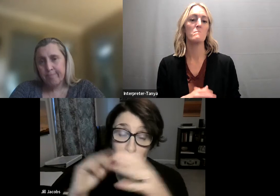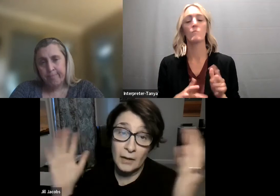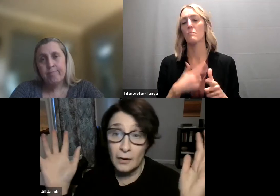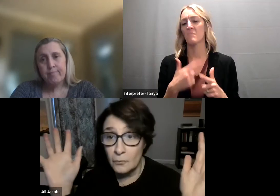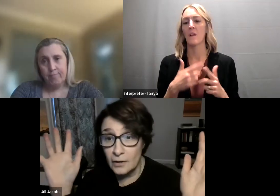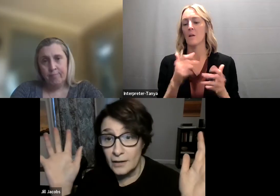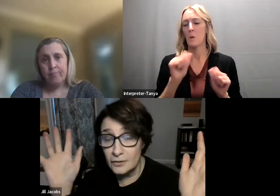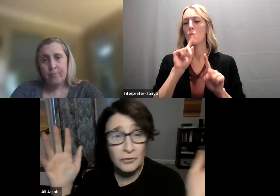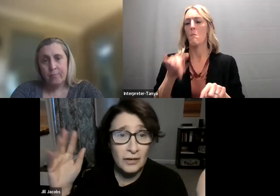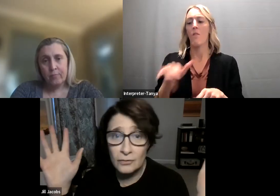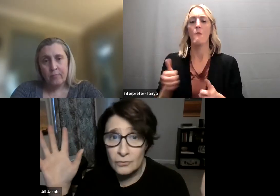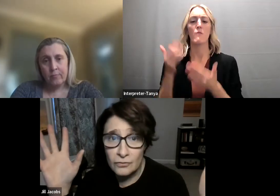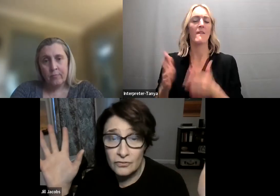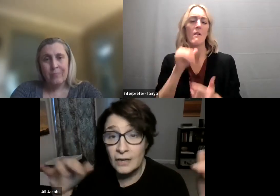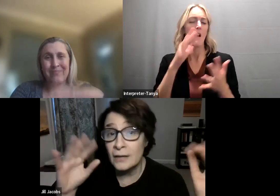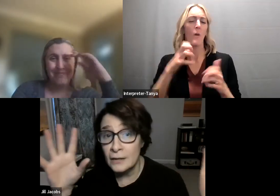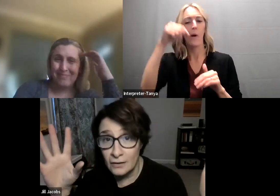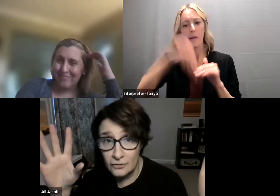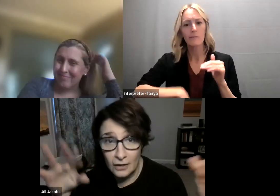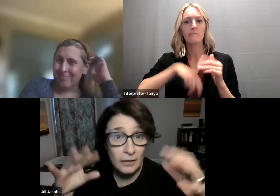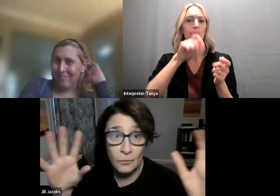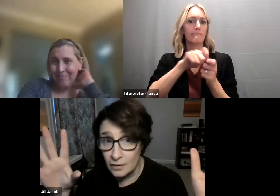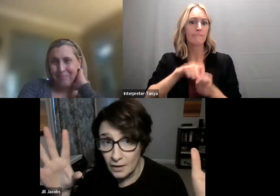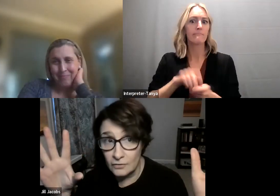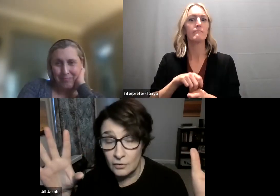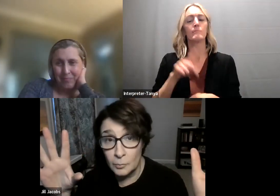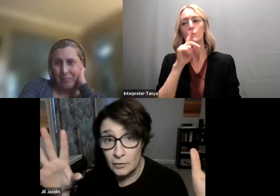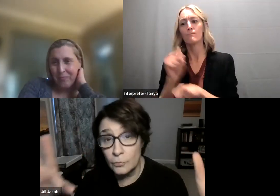I don't want to get into a ticks of shady, not shady what that actually means.